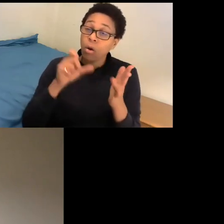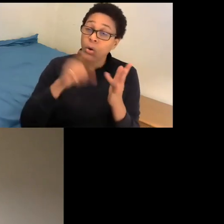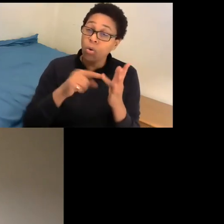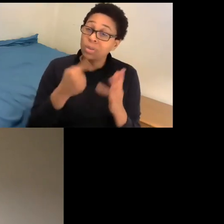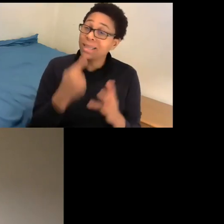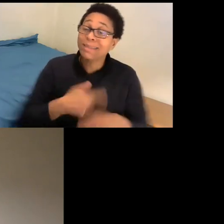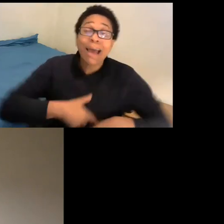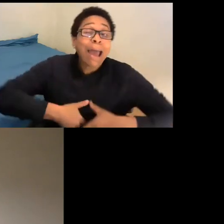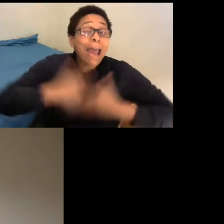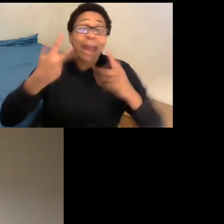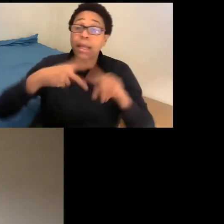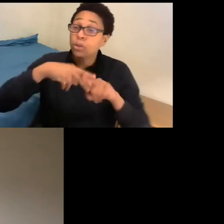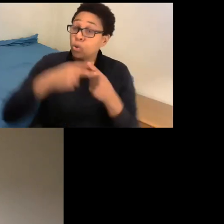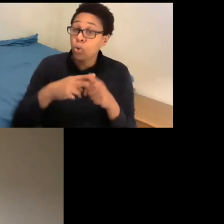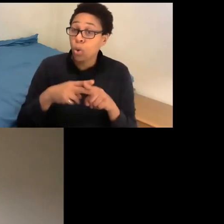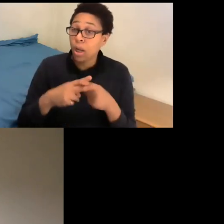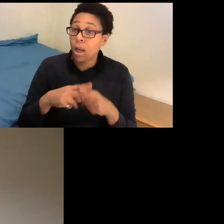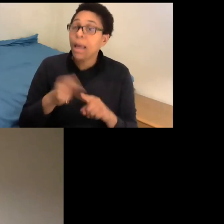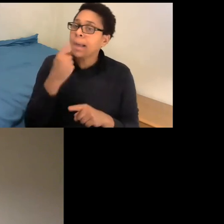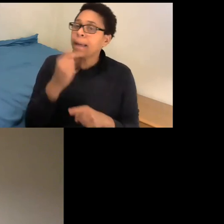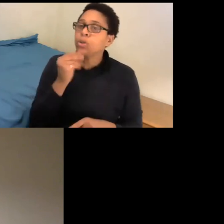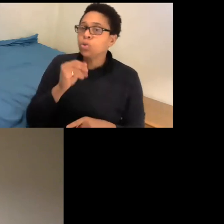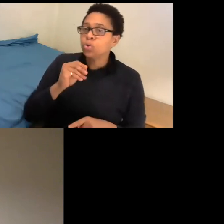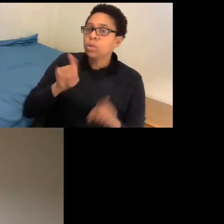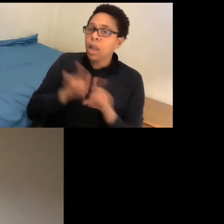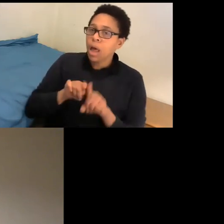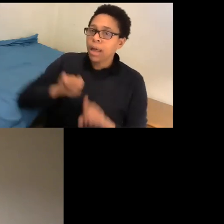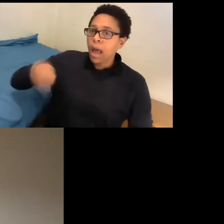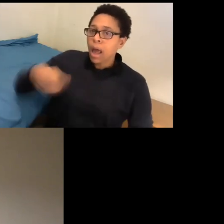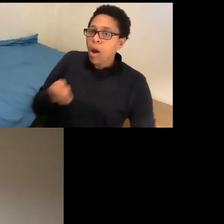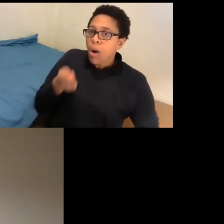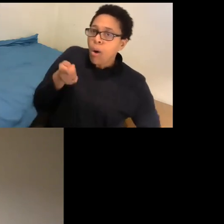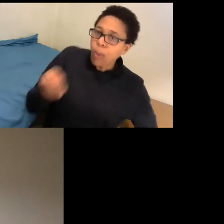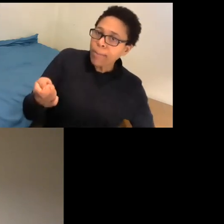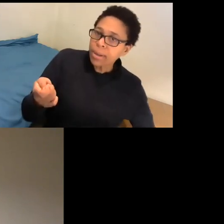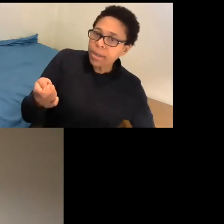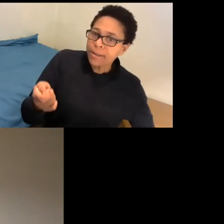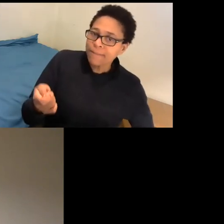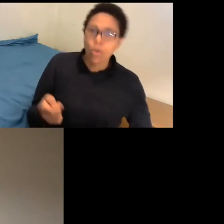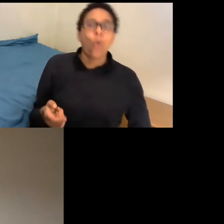feminism in a nutshell for me. Maryanne: Oh, that's such a good sound bite to end with, Dr Shah.